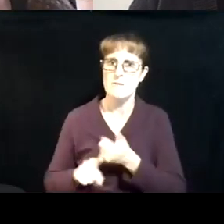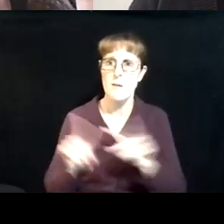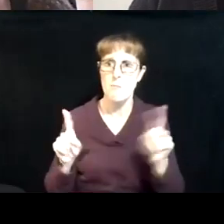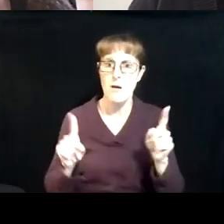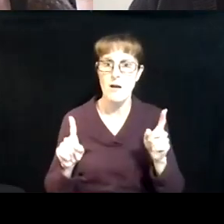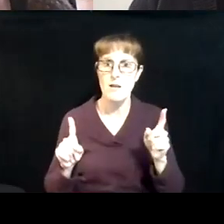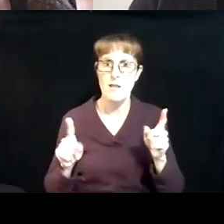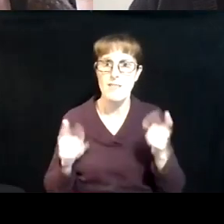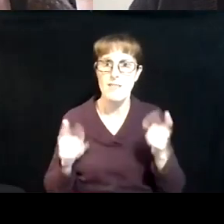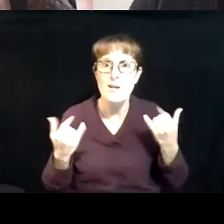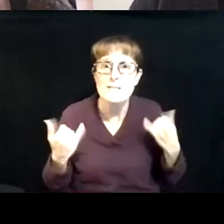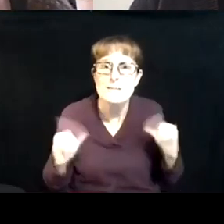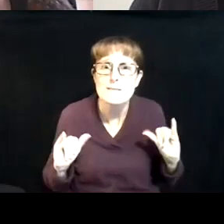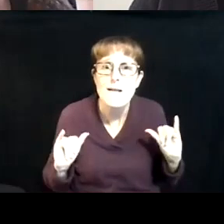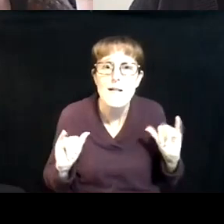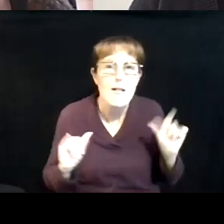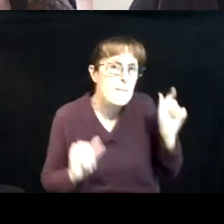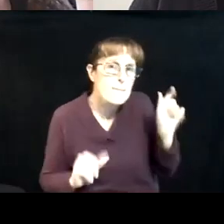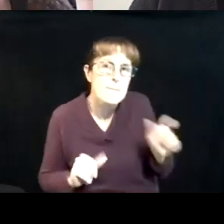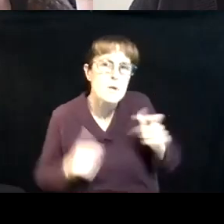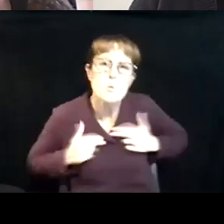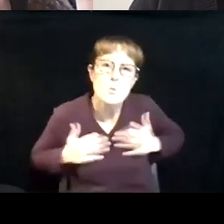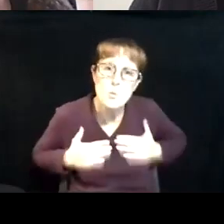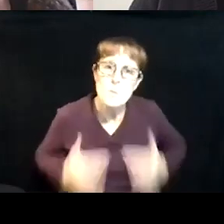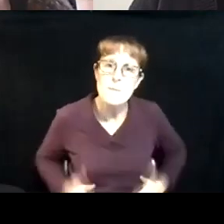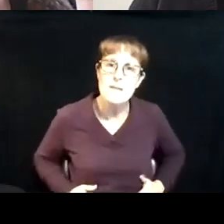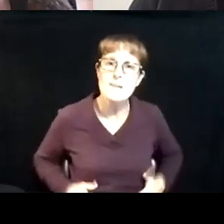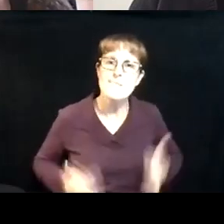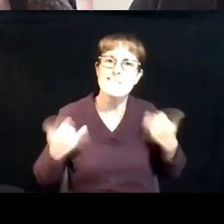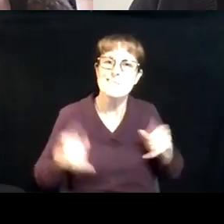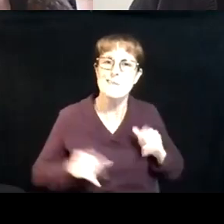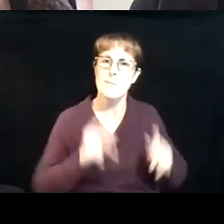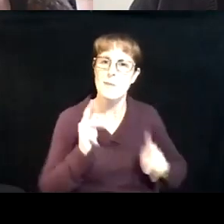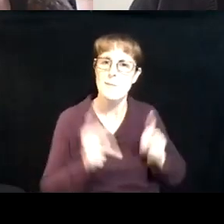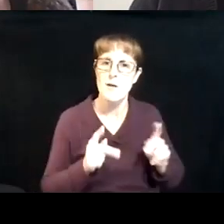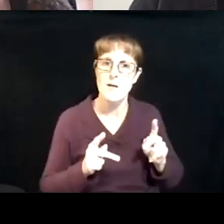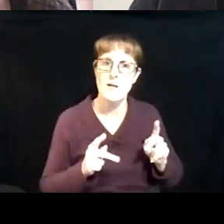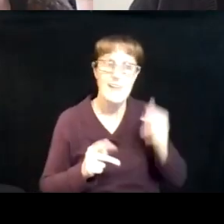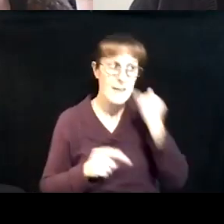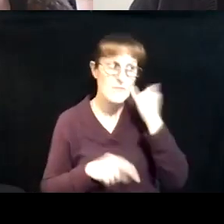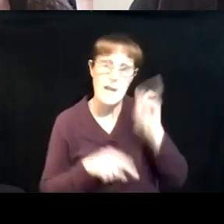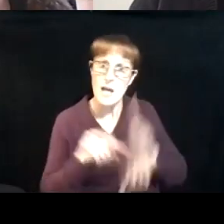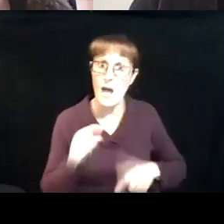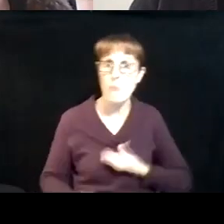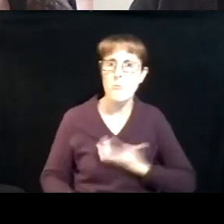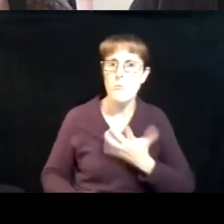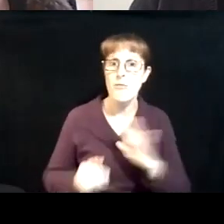it doesn't - even if they can't tell their story, that does not mean that they do not feel pain.